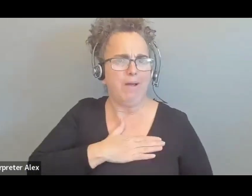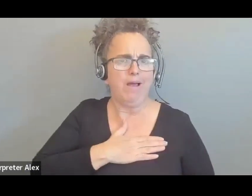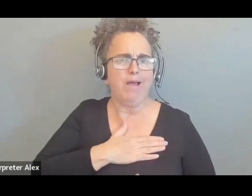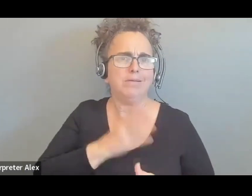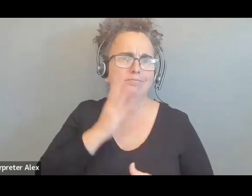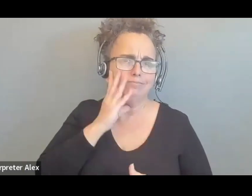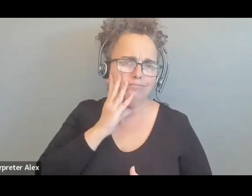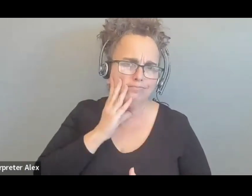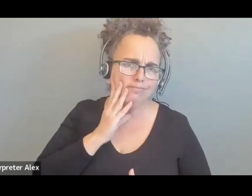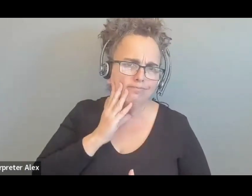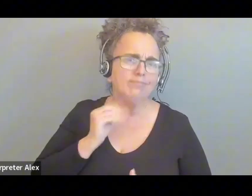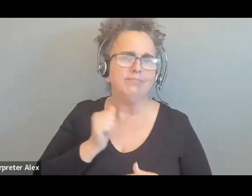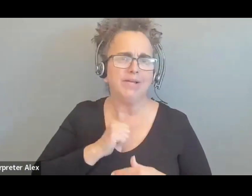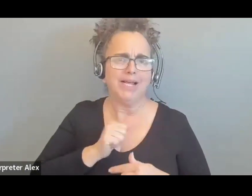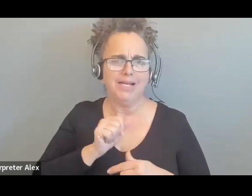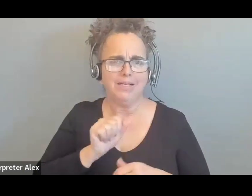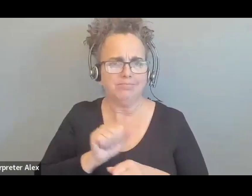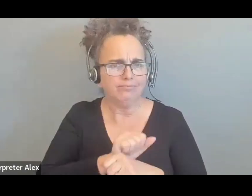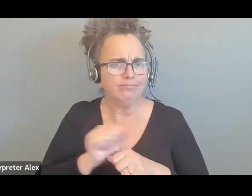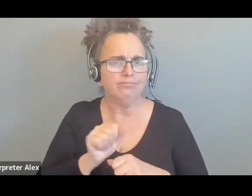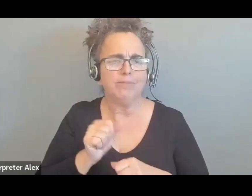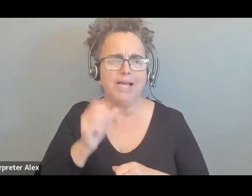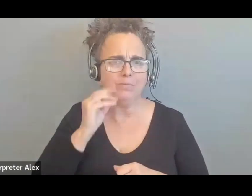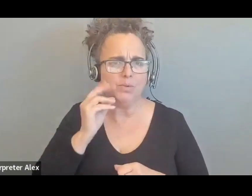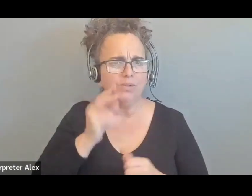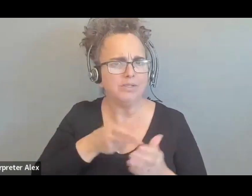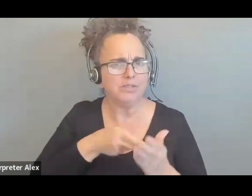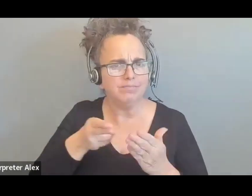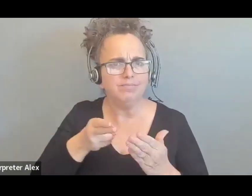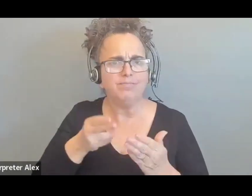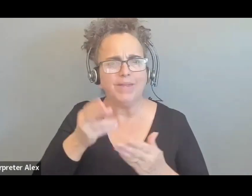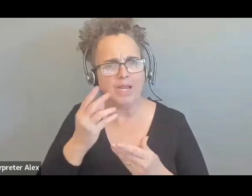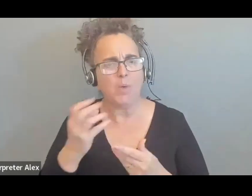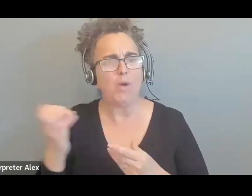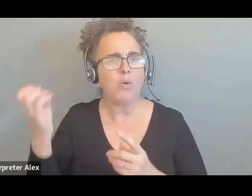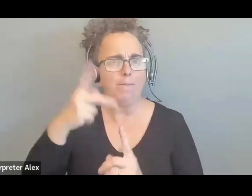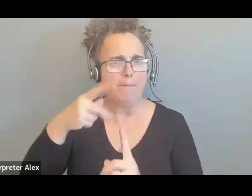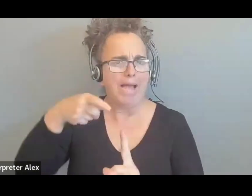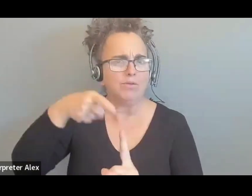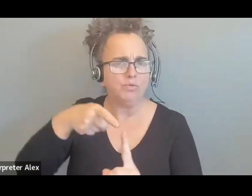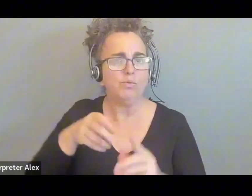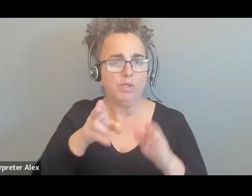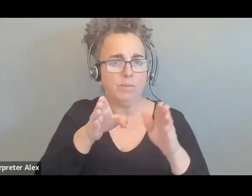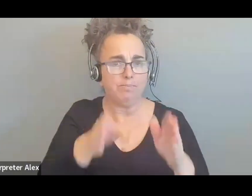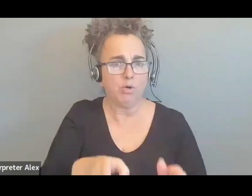And I always want to bring accessibility back to the human experience.